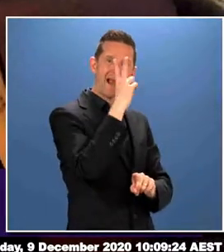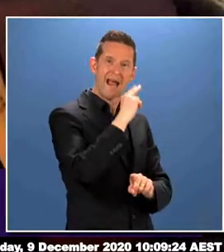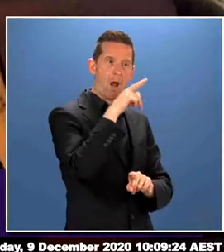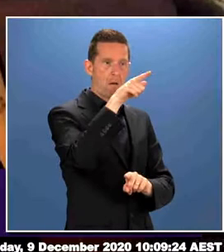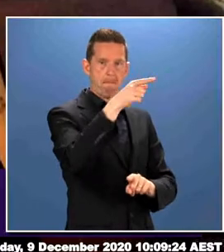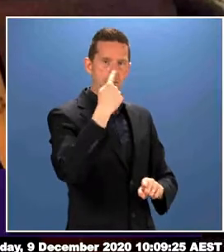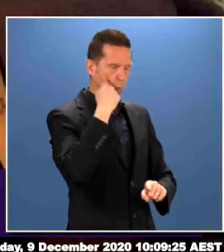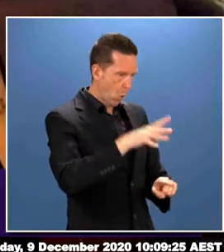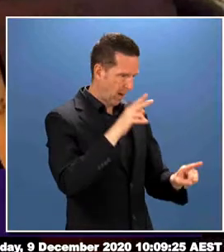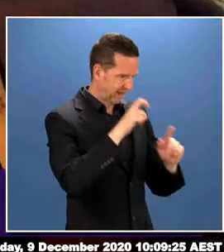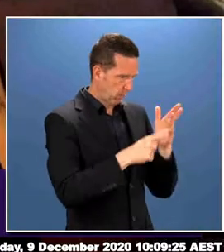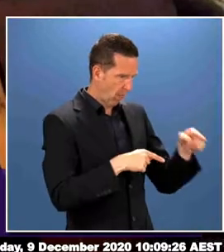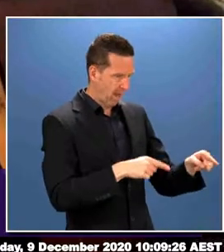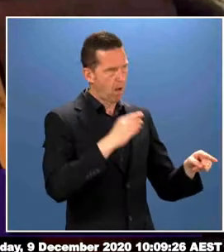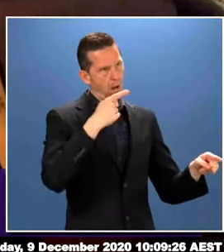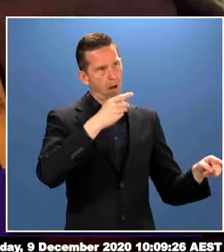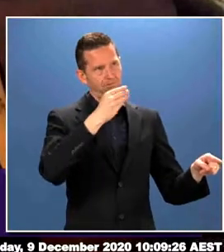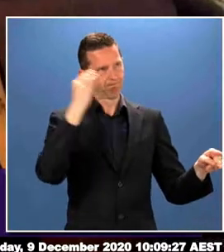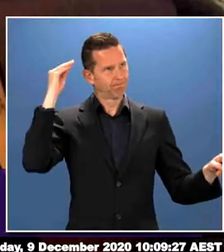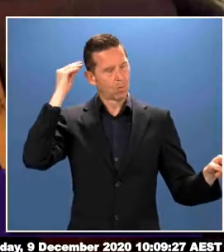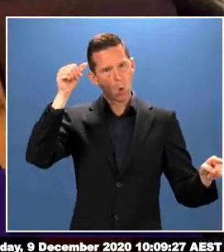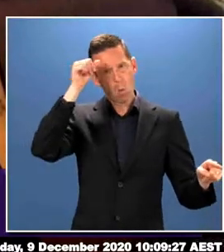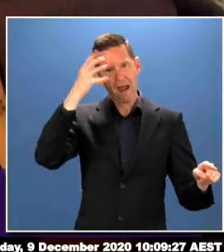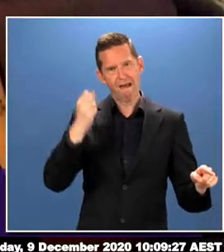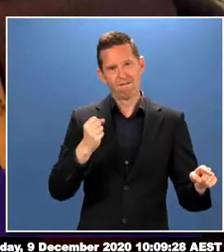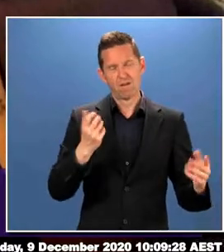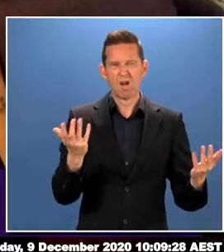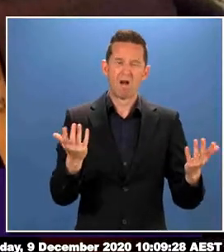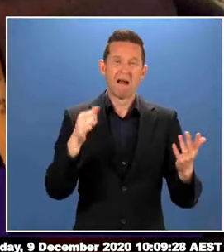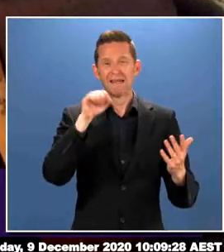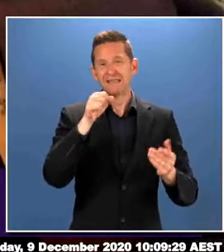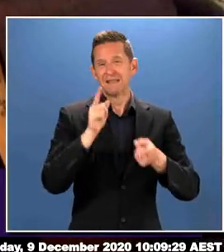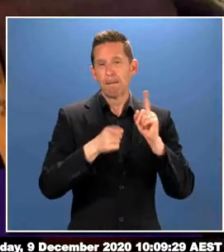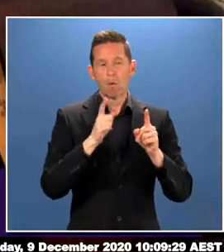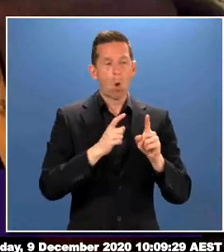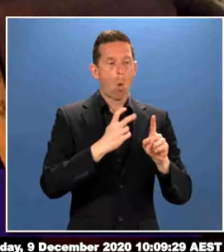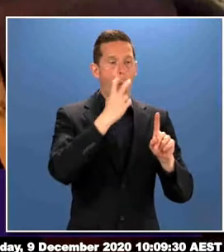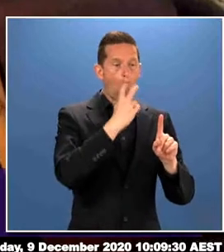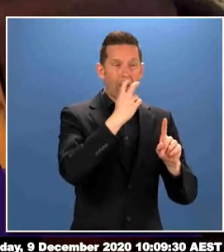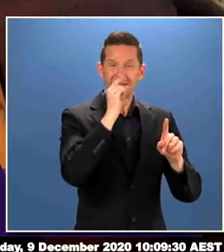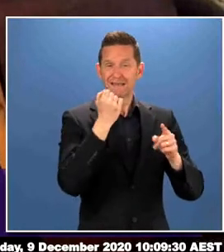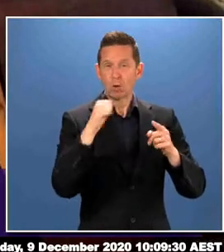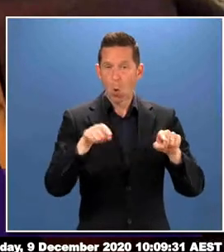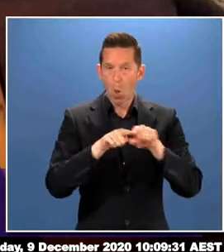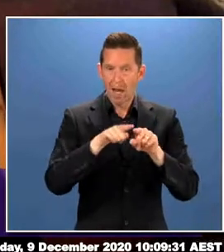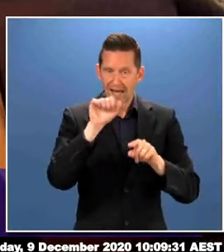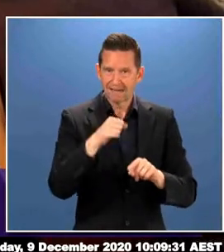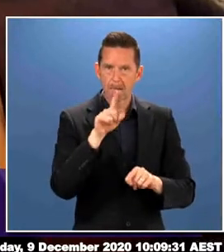Not to say we shouldn't try and teach an old dog new tricks, but we do need to start from the ground up to address those kind of power